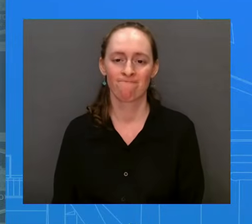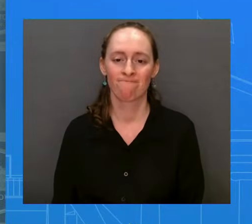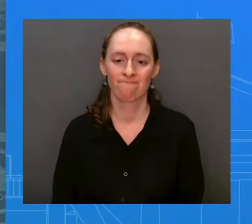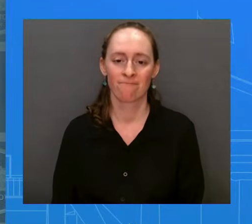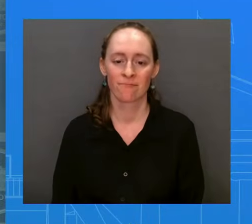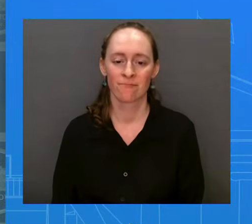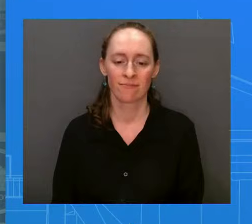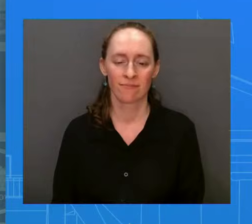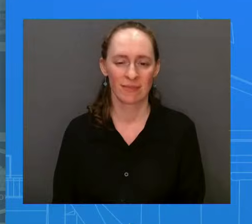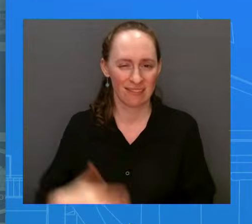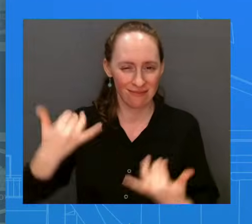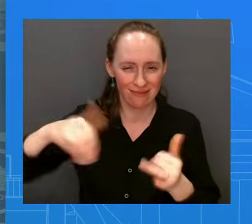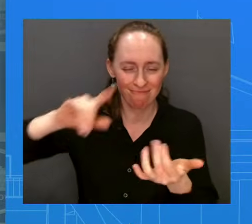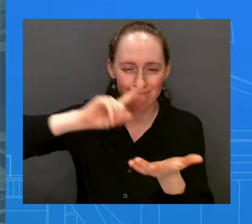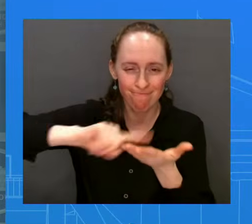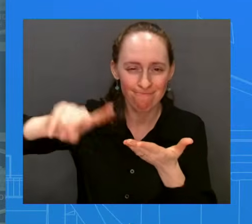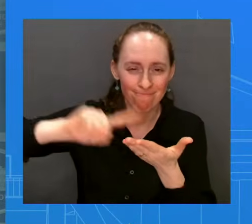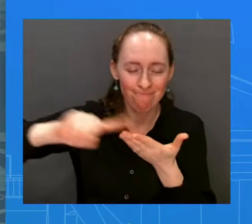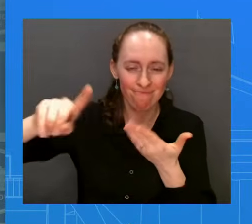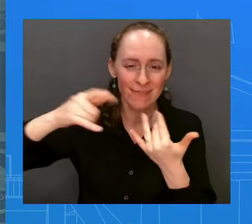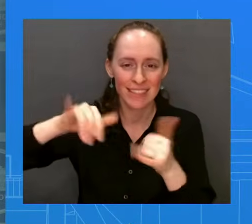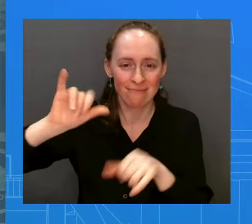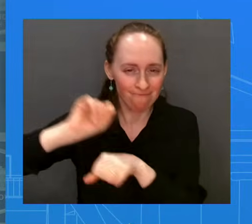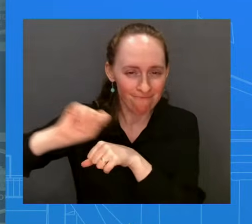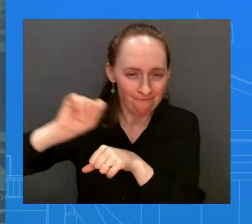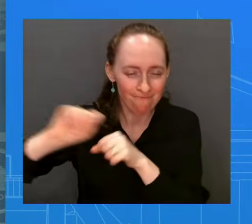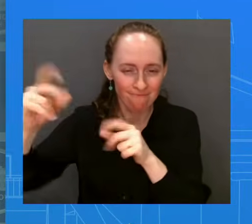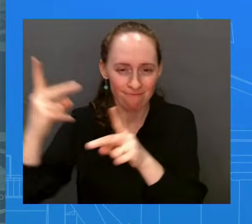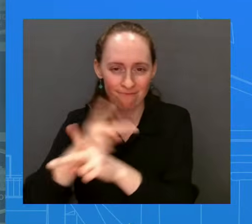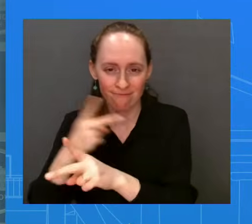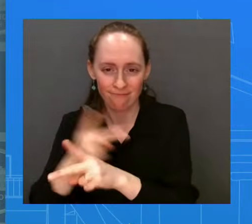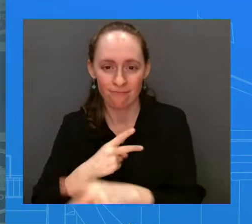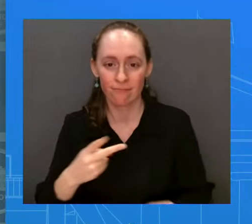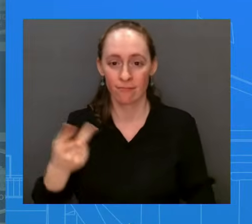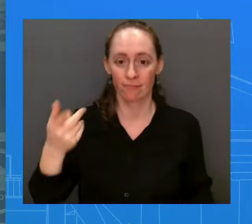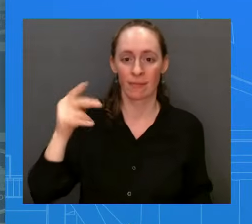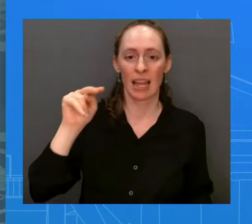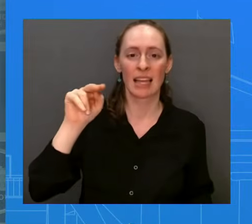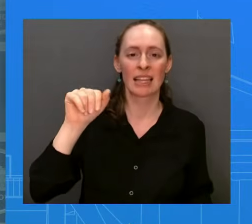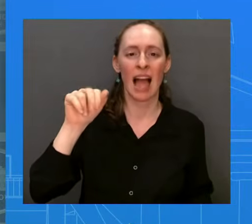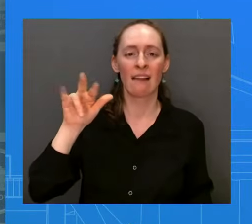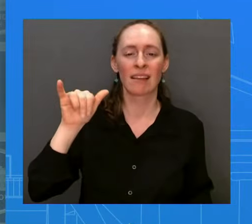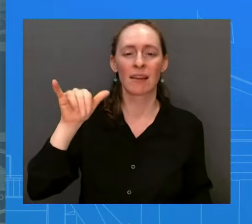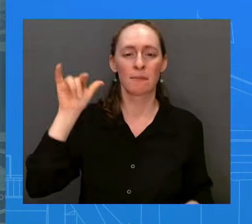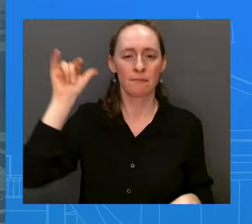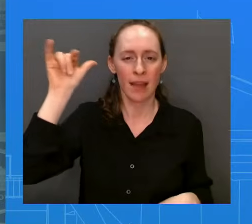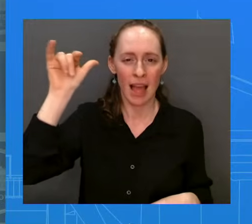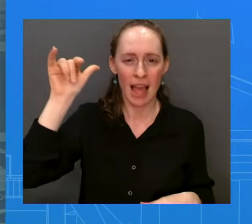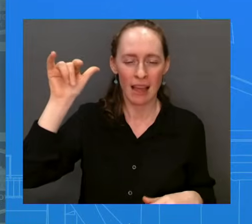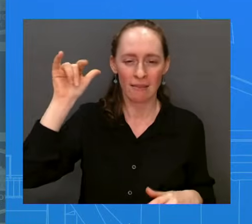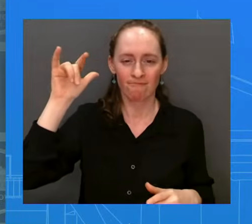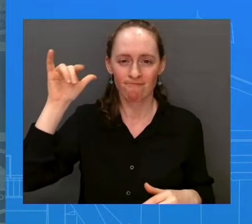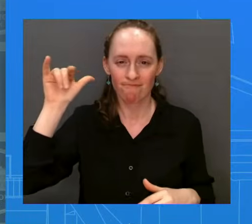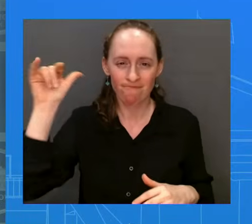that's flying over this site in Alaska. The Canadians are in charge, obviously, of the one in the Yukon. And now the Coast Guard is in Lake Huron